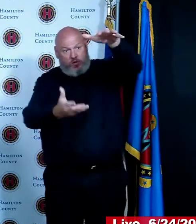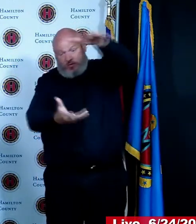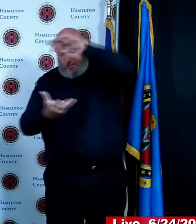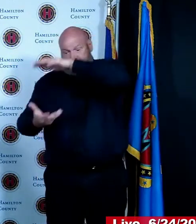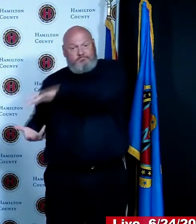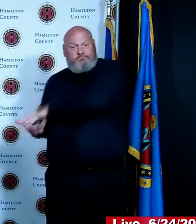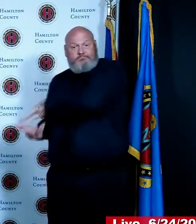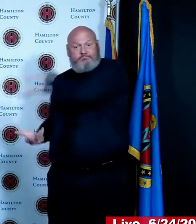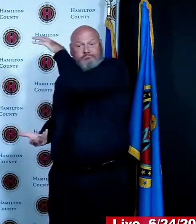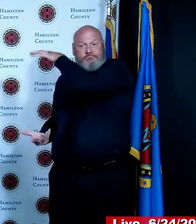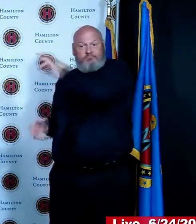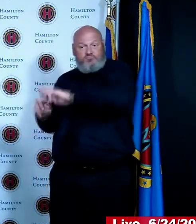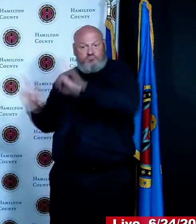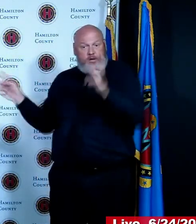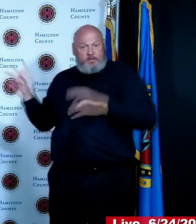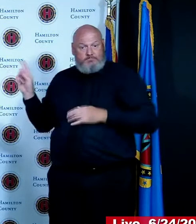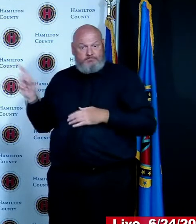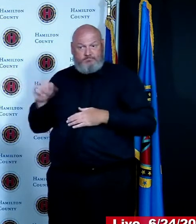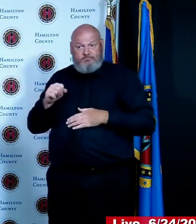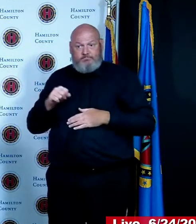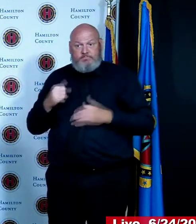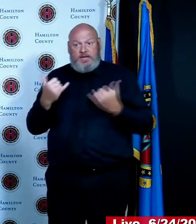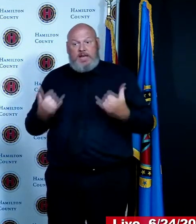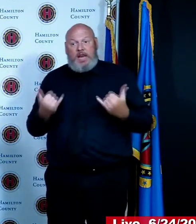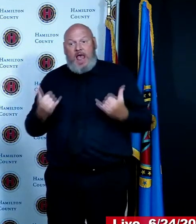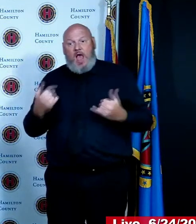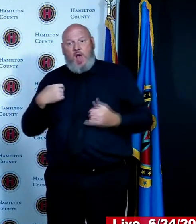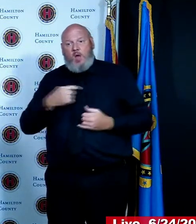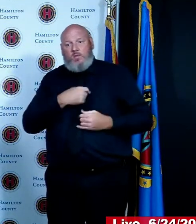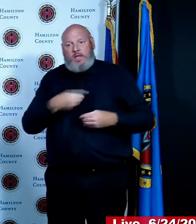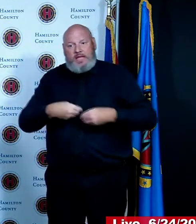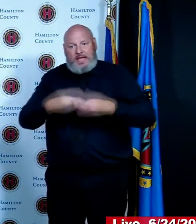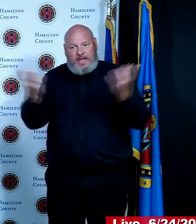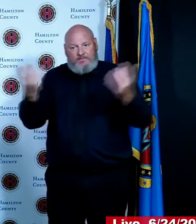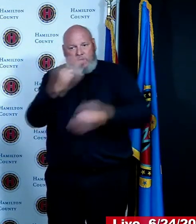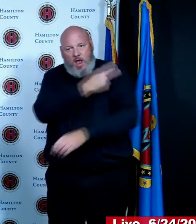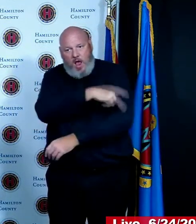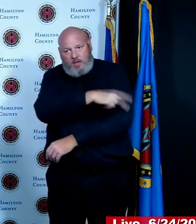build that capacity to build those PPE stockpiles so right now this region is